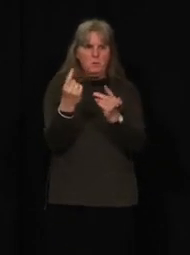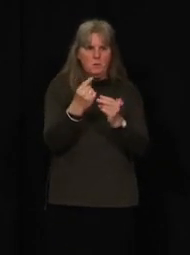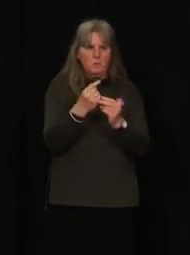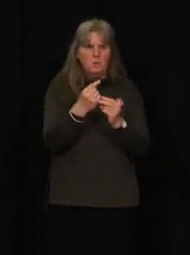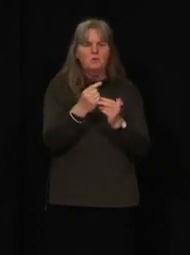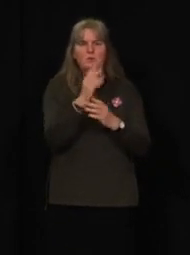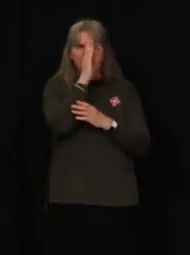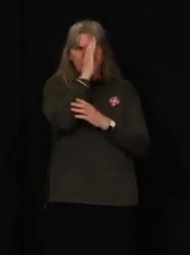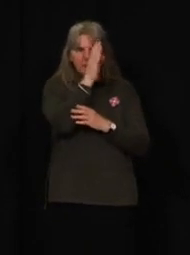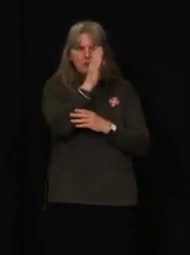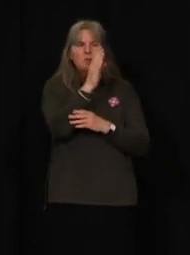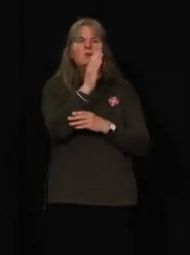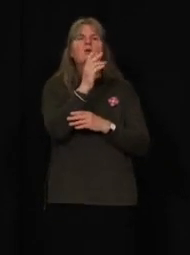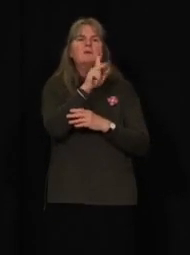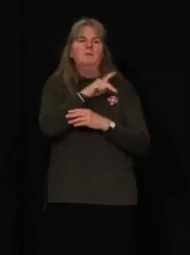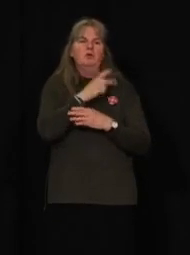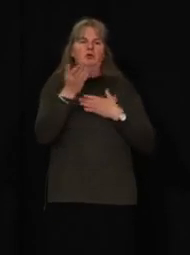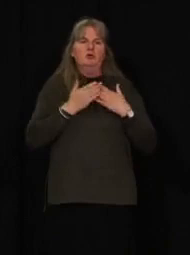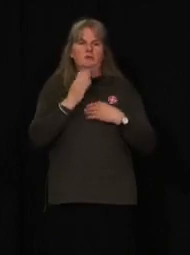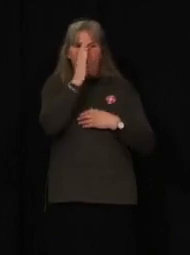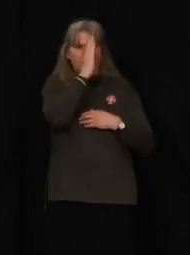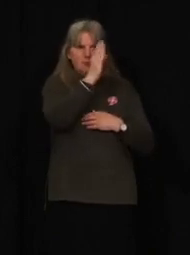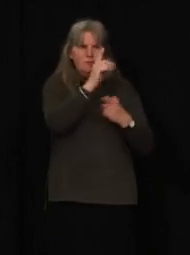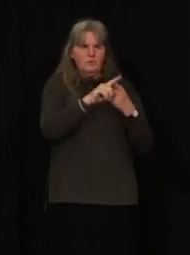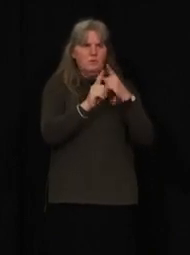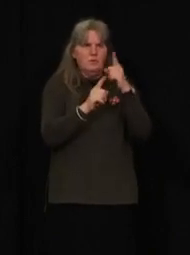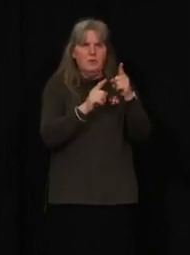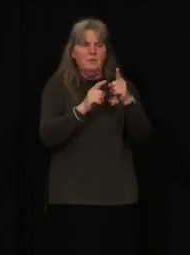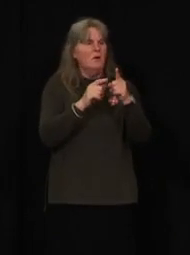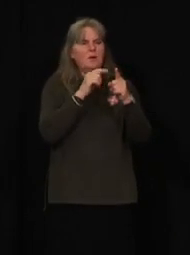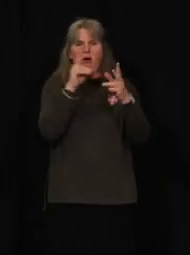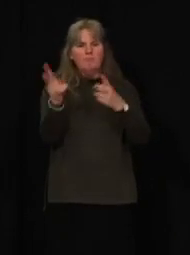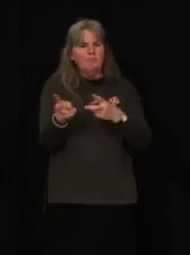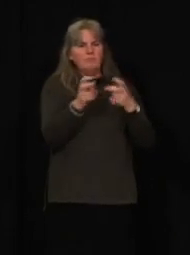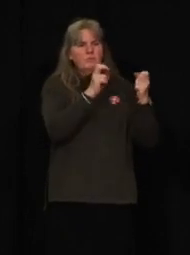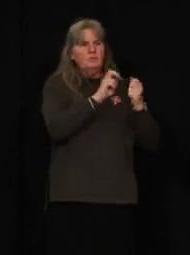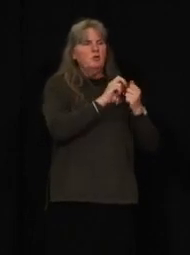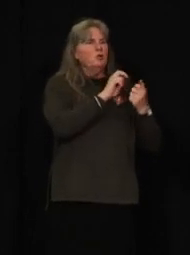directly sending to the services before we put the guidelines